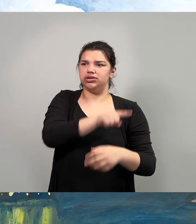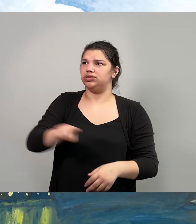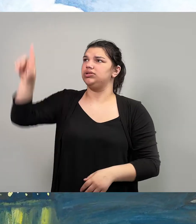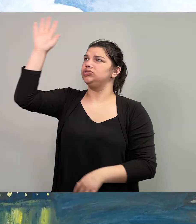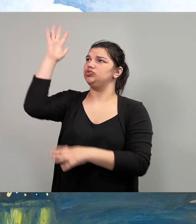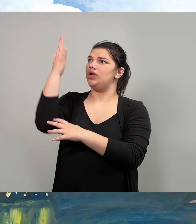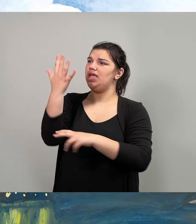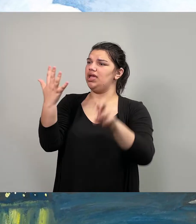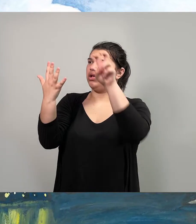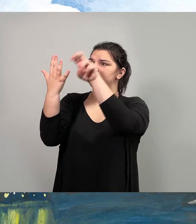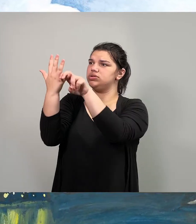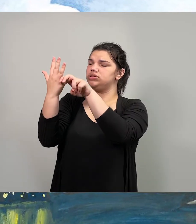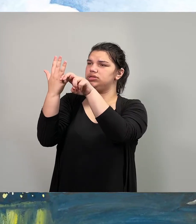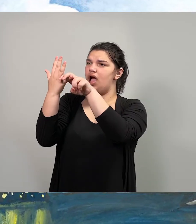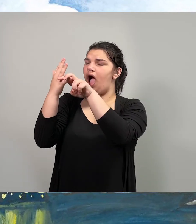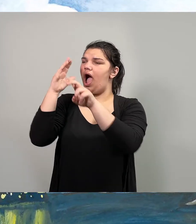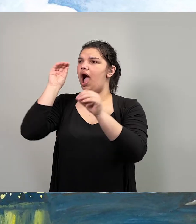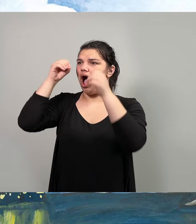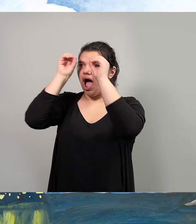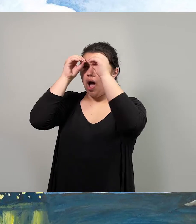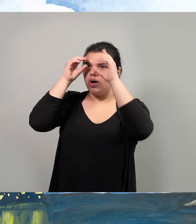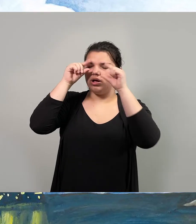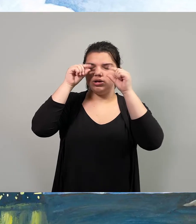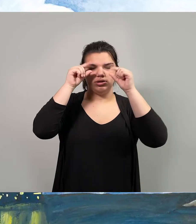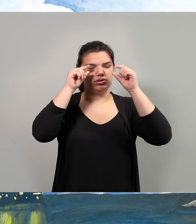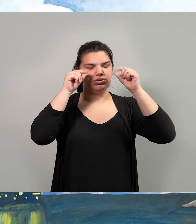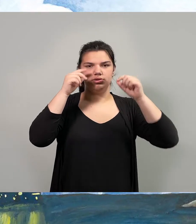up in a tree a sleepy owl blinked to wake himself up.